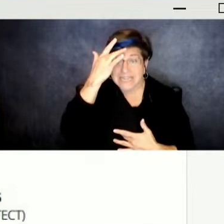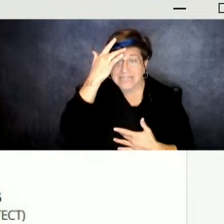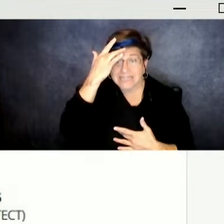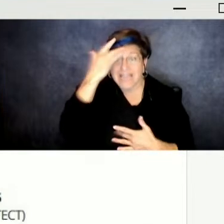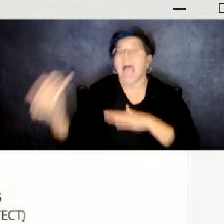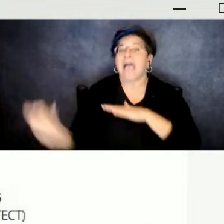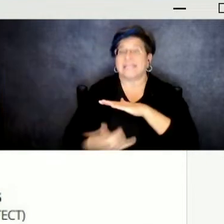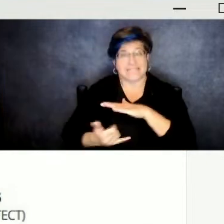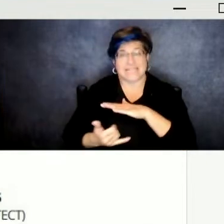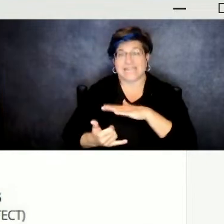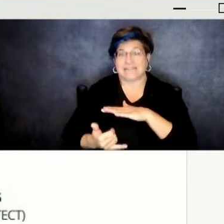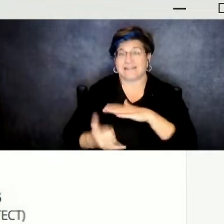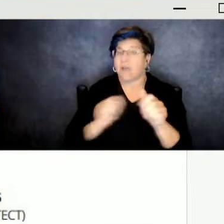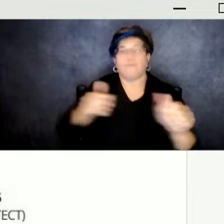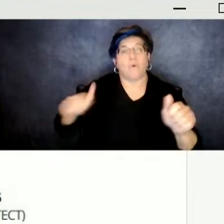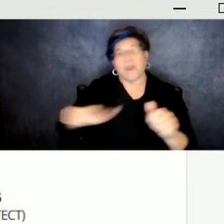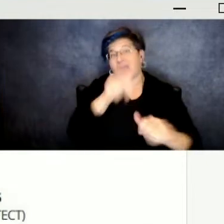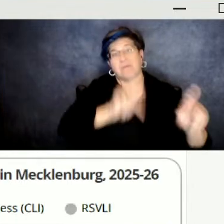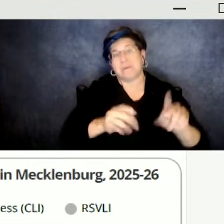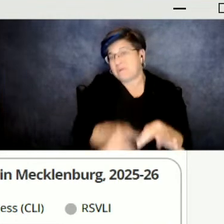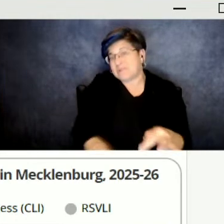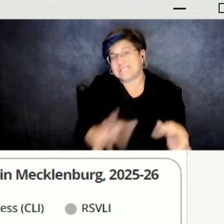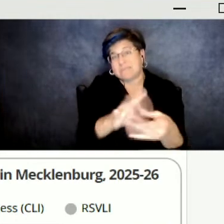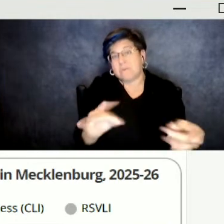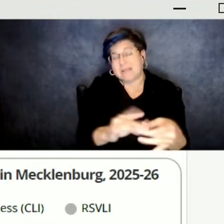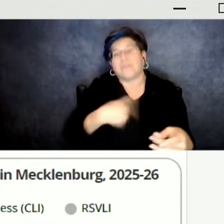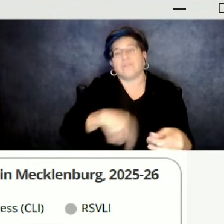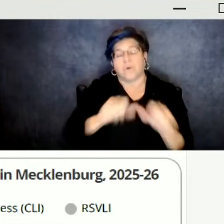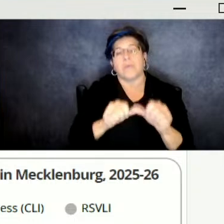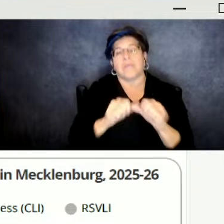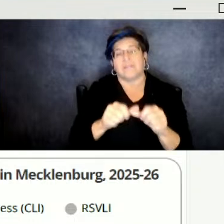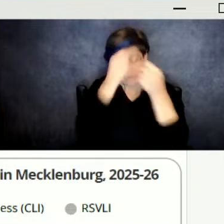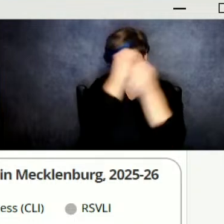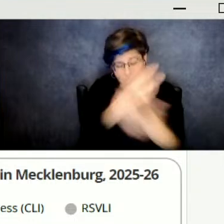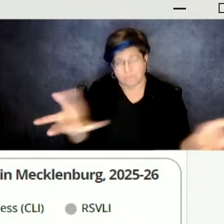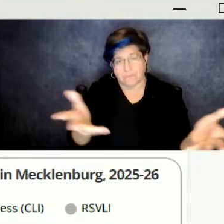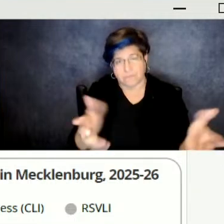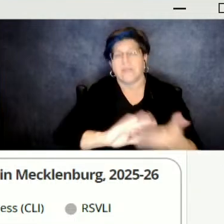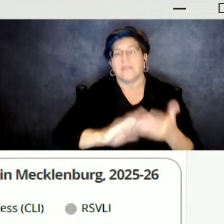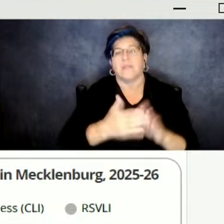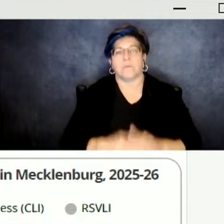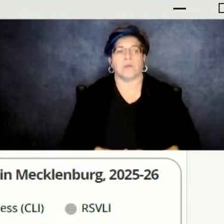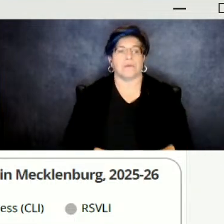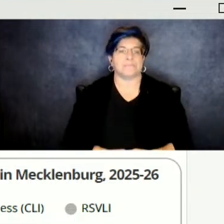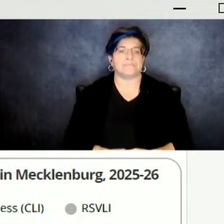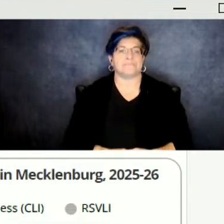TIME IF YOU'RE SICK JUST STAY AWAY FROM EVERYBODY ELSE.